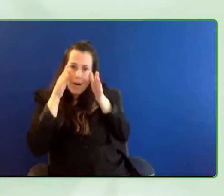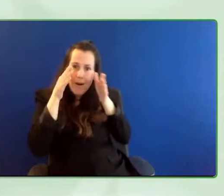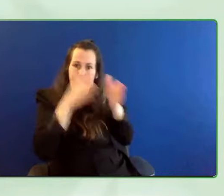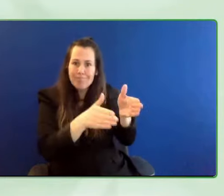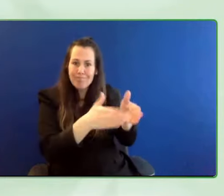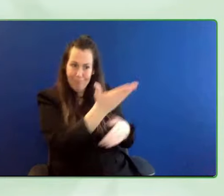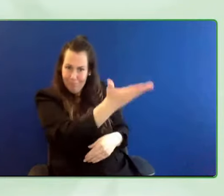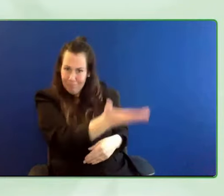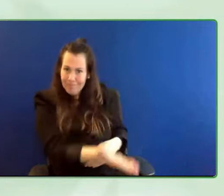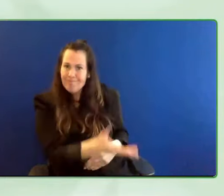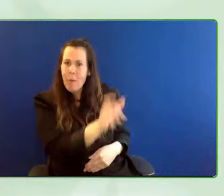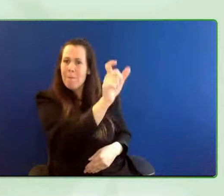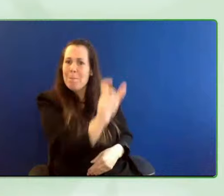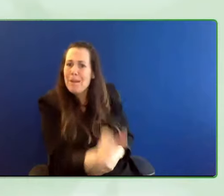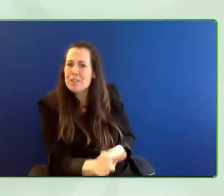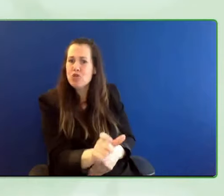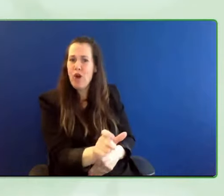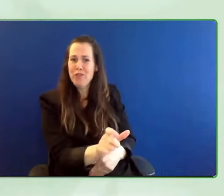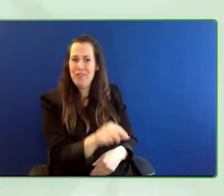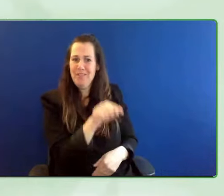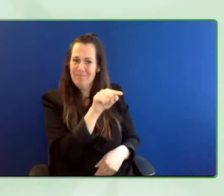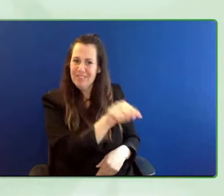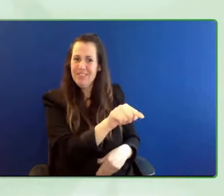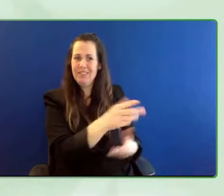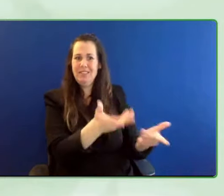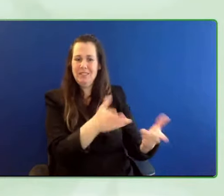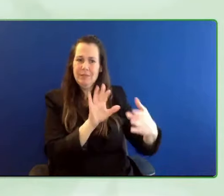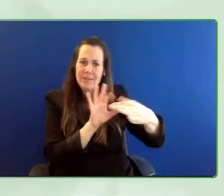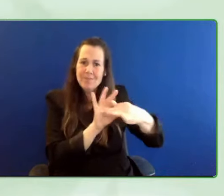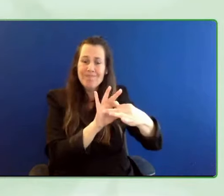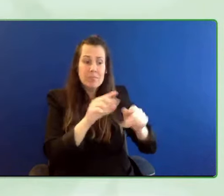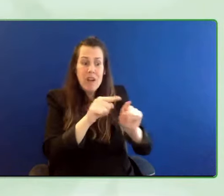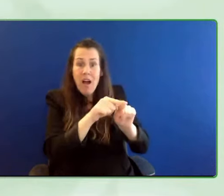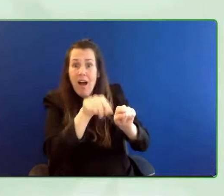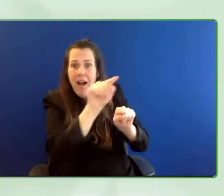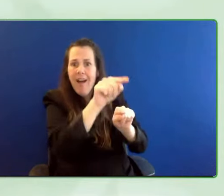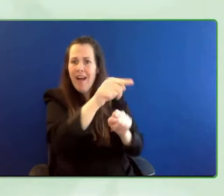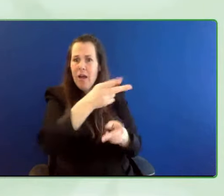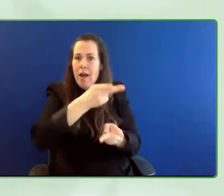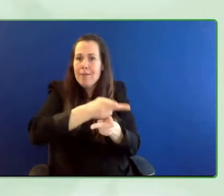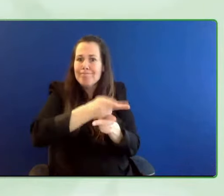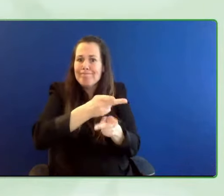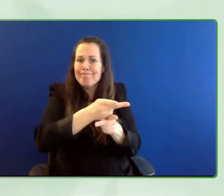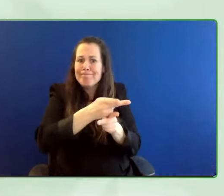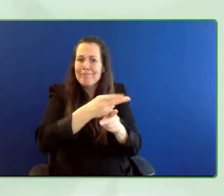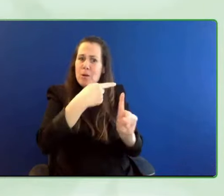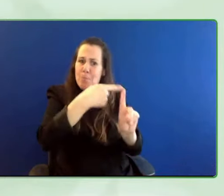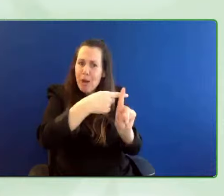That is why we are so excited and thrilled to be able to work with you on offering up